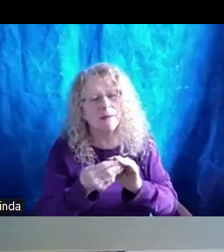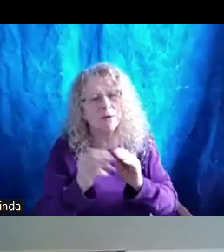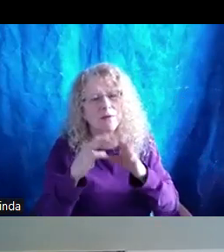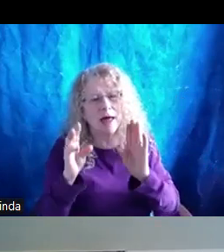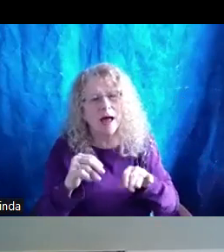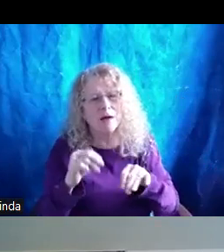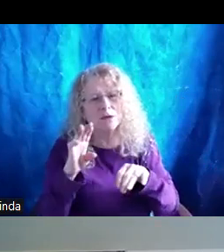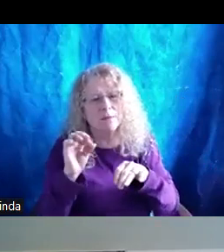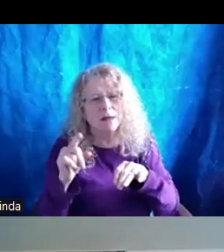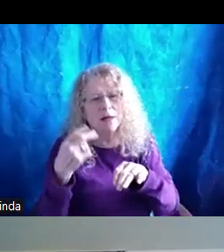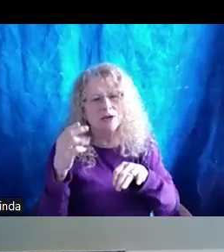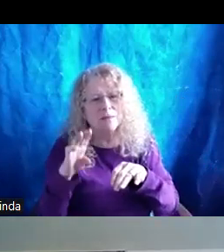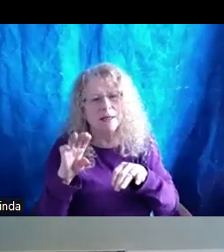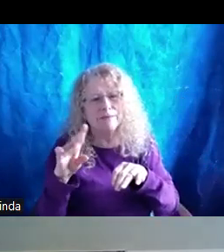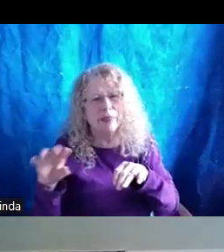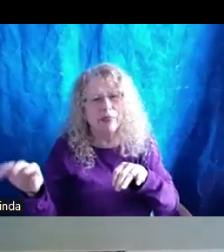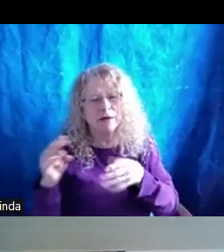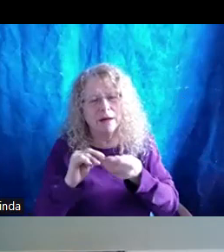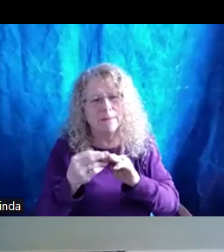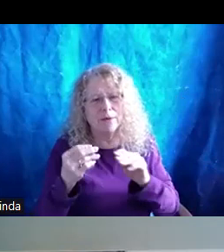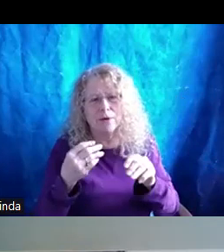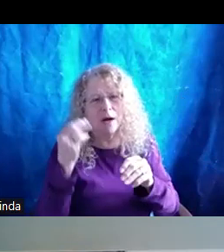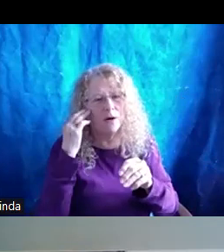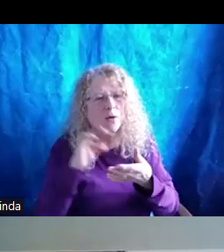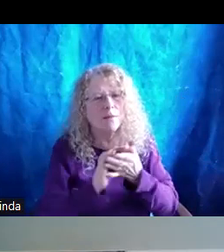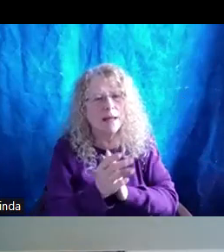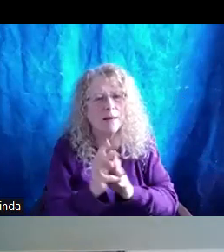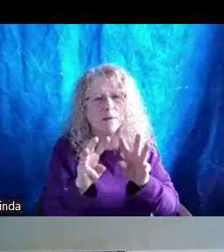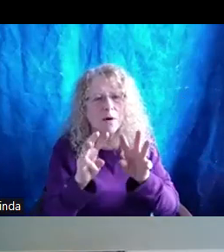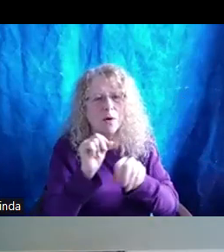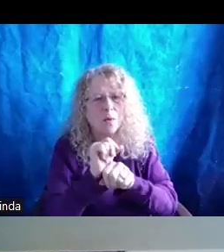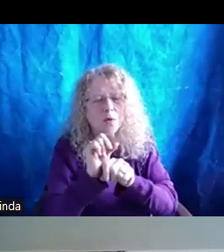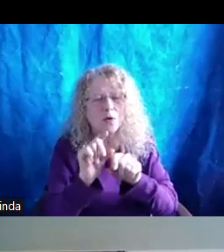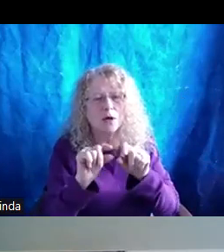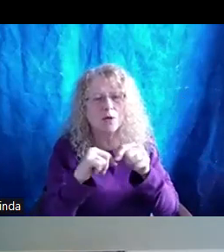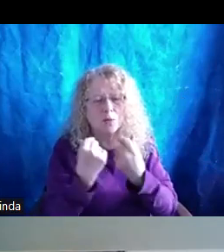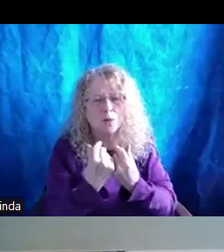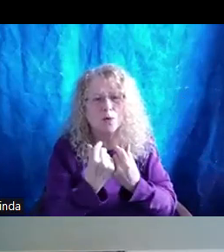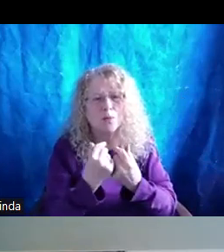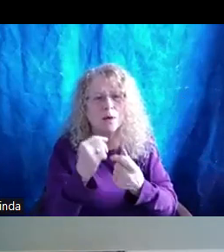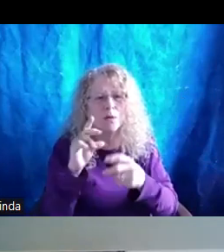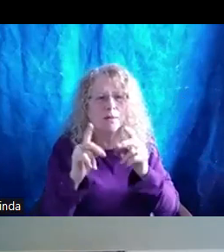IT TURNED INTO A WORK GROUP WHERE WE WOULD BE EVALUATING THE POSSIBILITY OF HAVING CHILDCARE